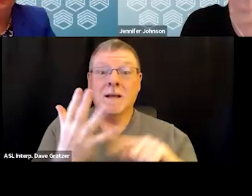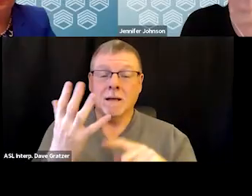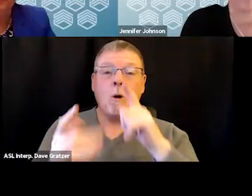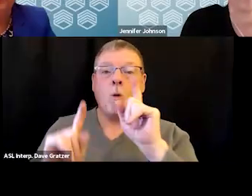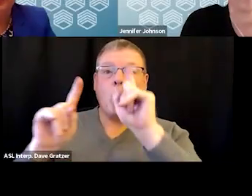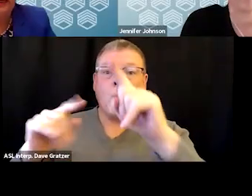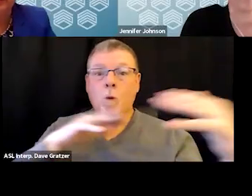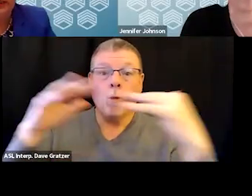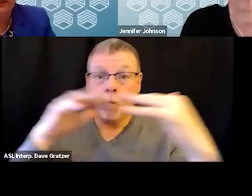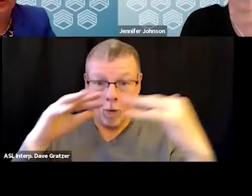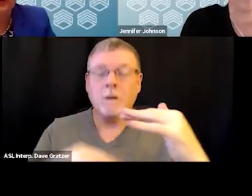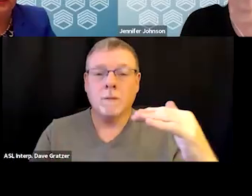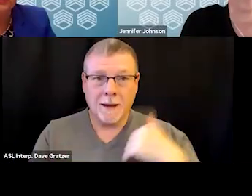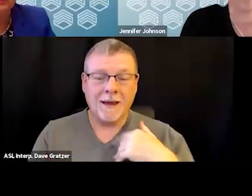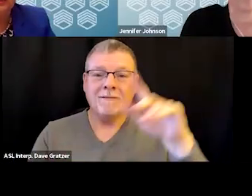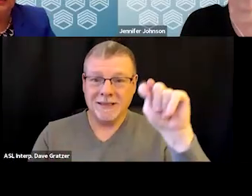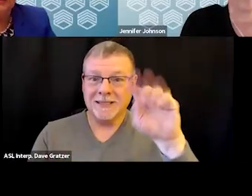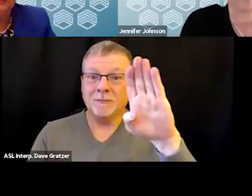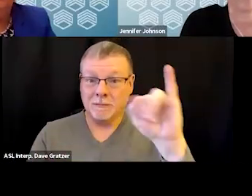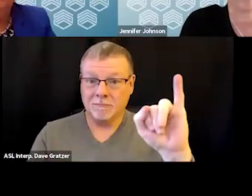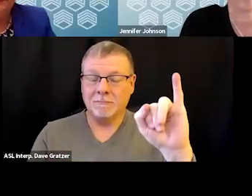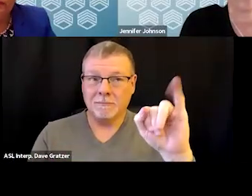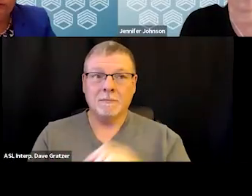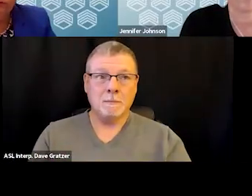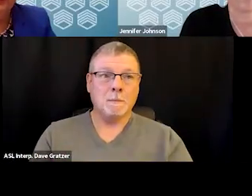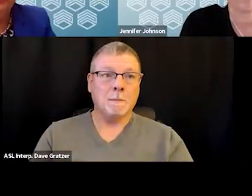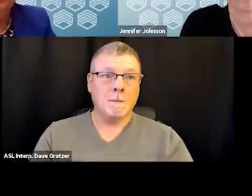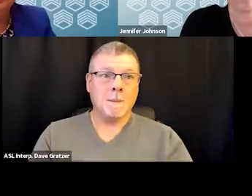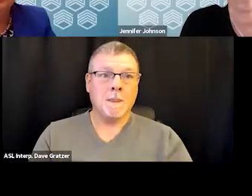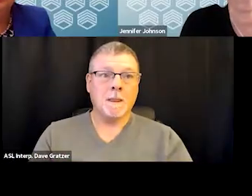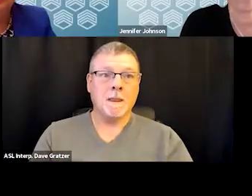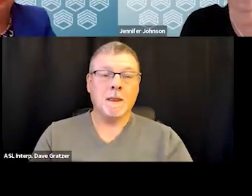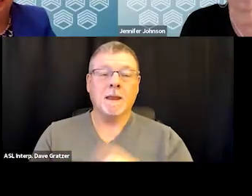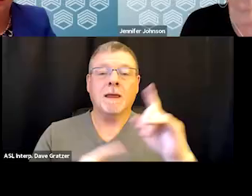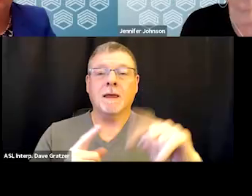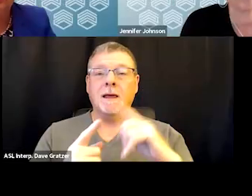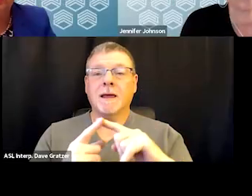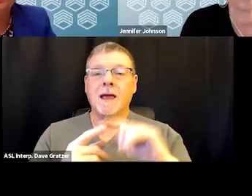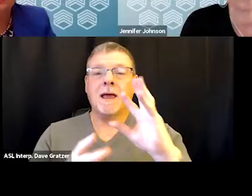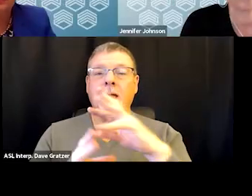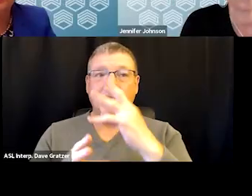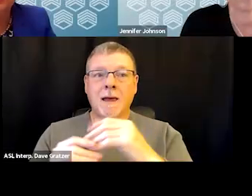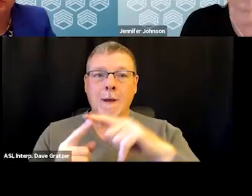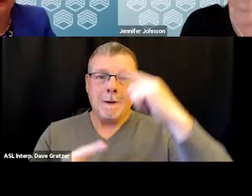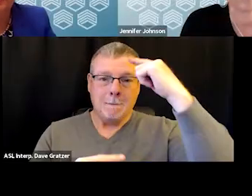suffer from traumatic brain injuries. Um, and then we get into the, uh, mental health diagnoses, the